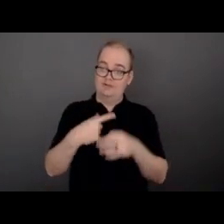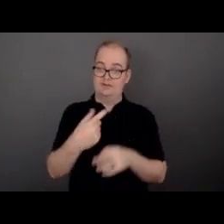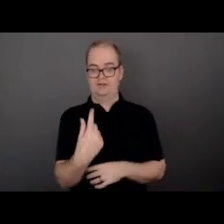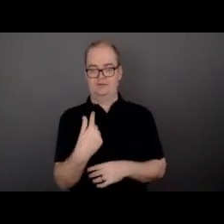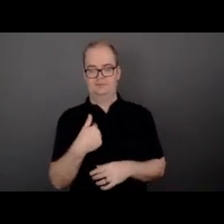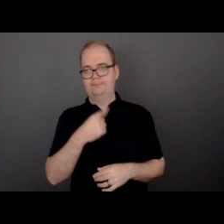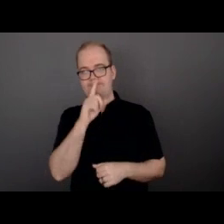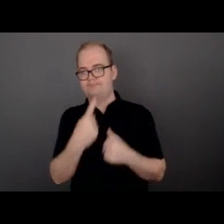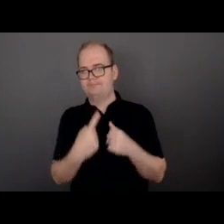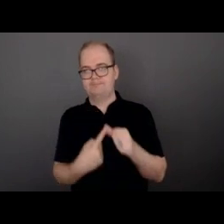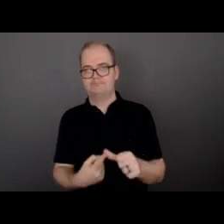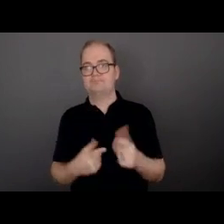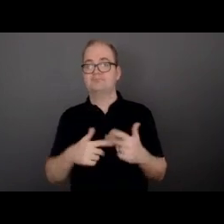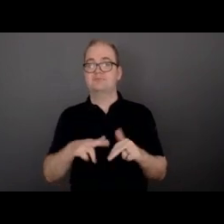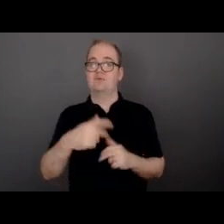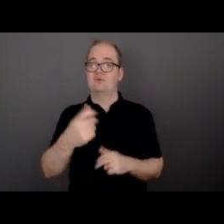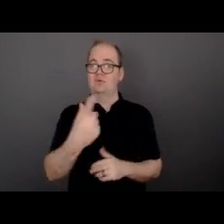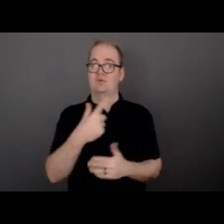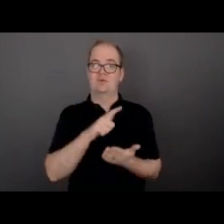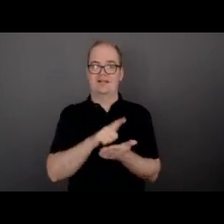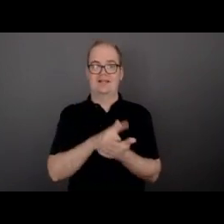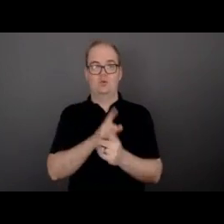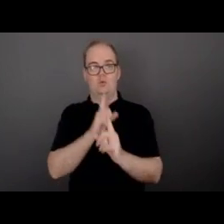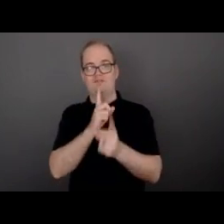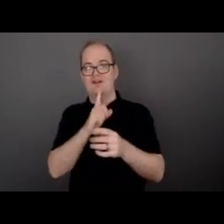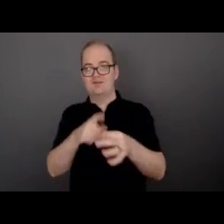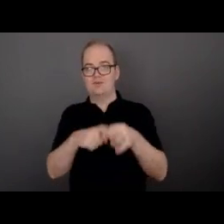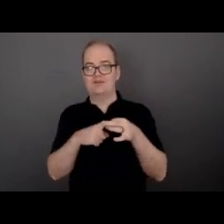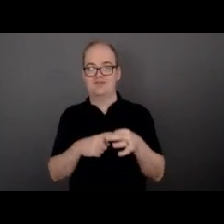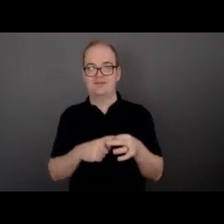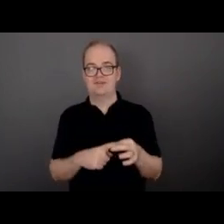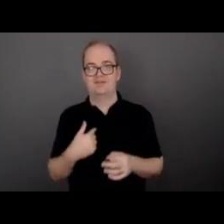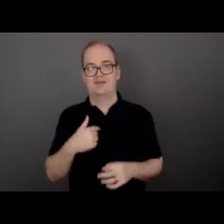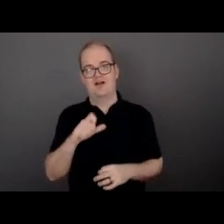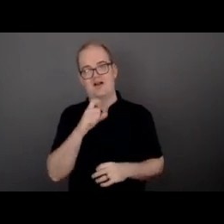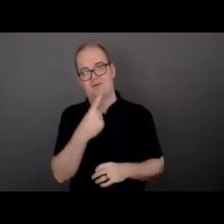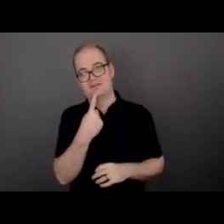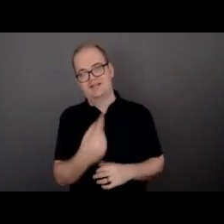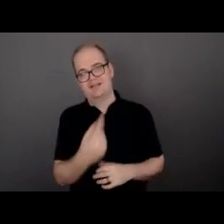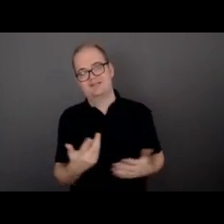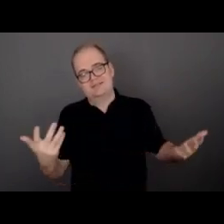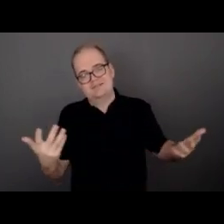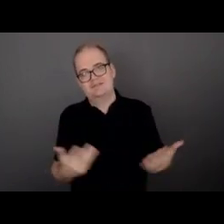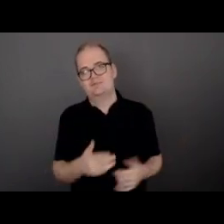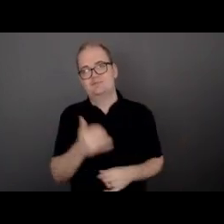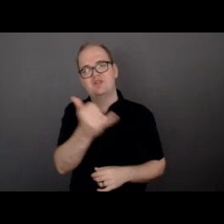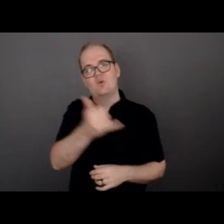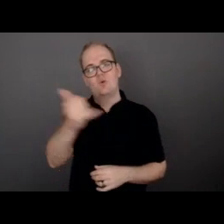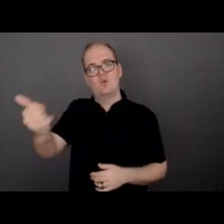If you do email me with a legal advice question, I'm just going to tell you to call our call centre and get advice.